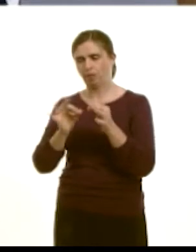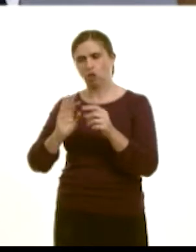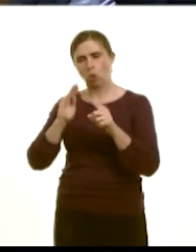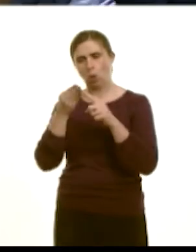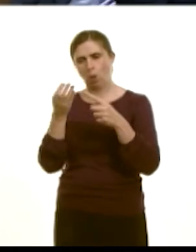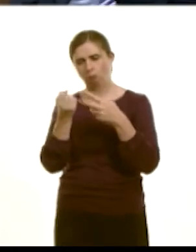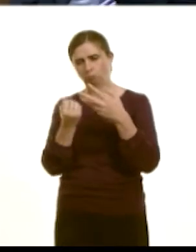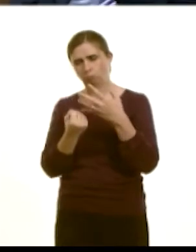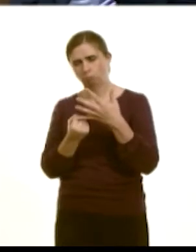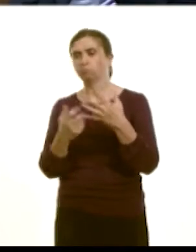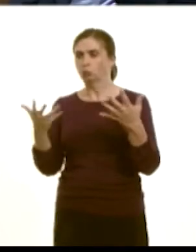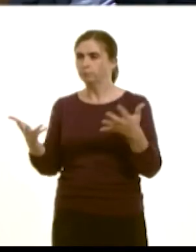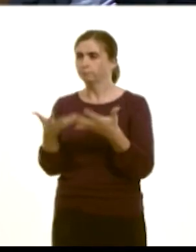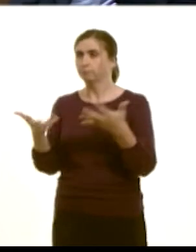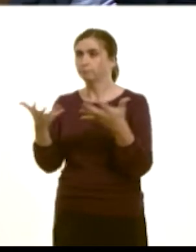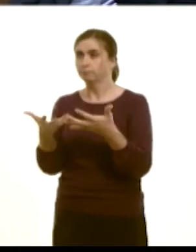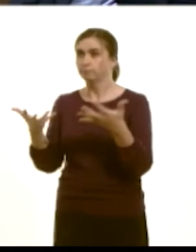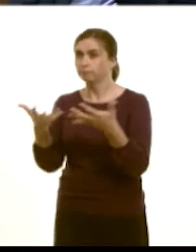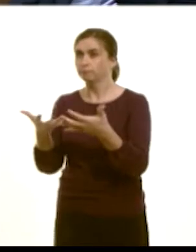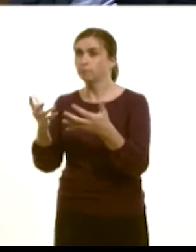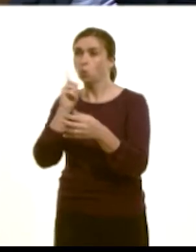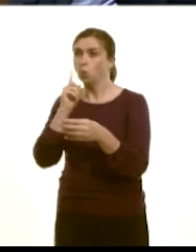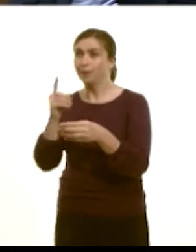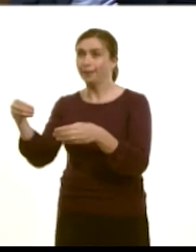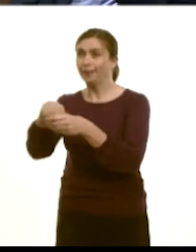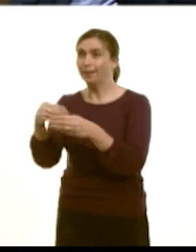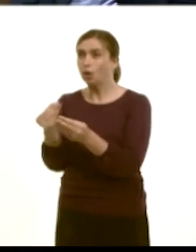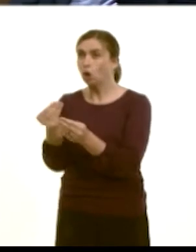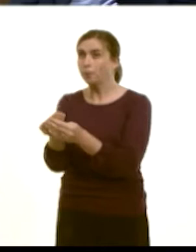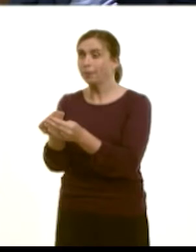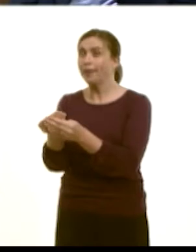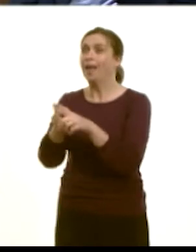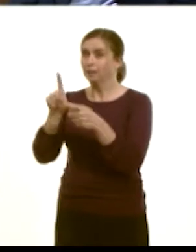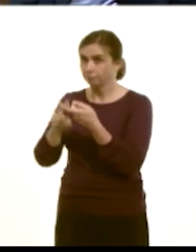increase the participation, progression and retention of women in the economy, focusing on key need and impact.